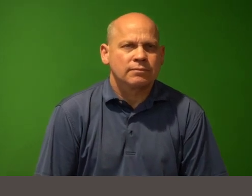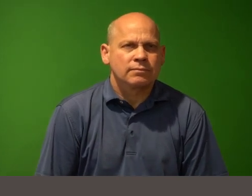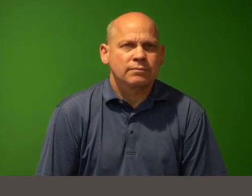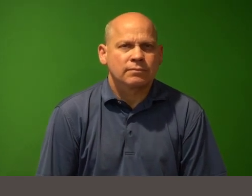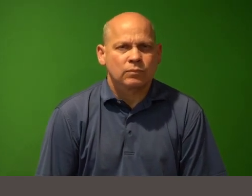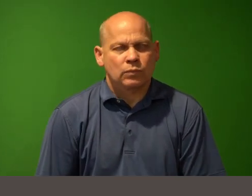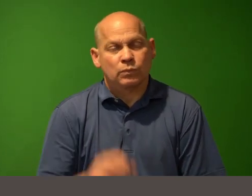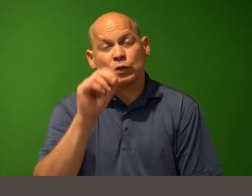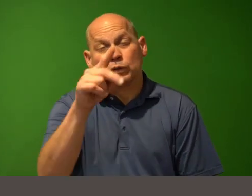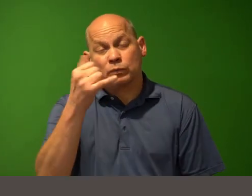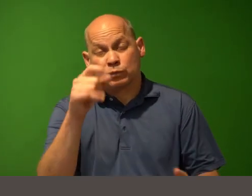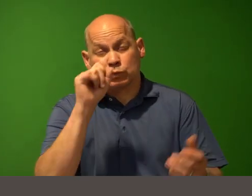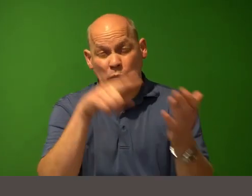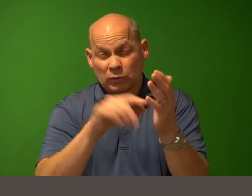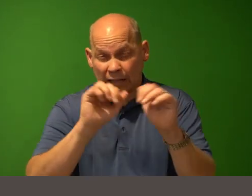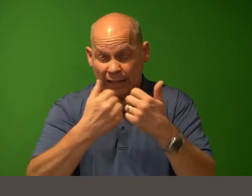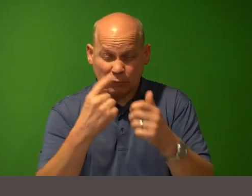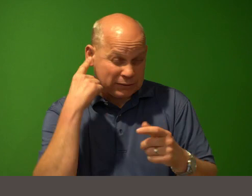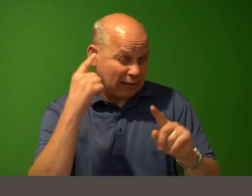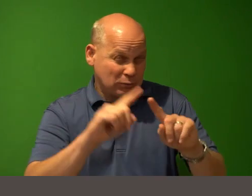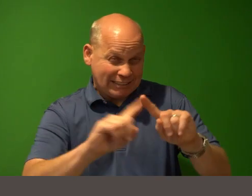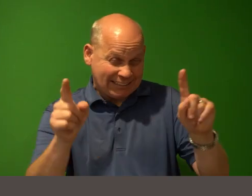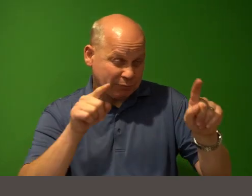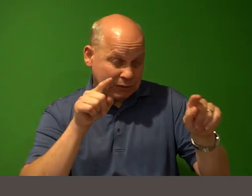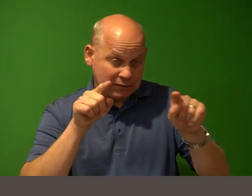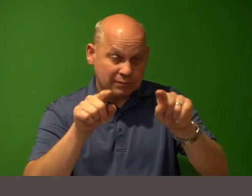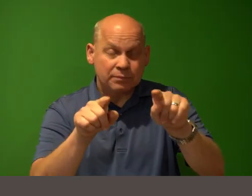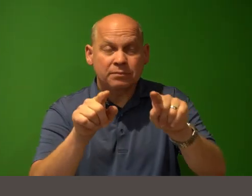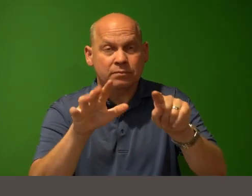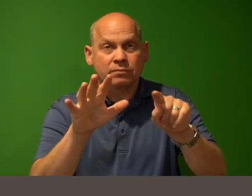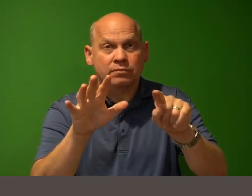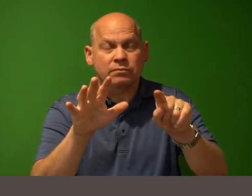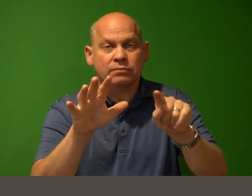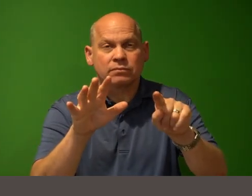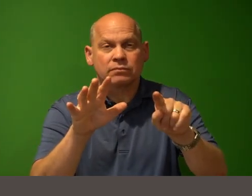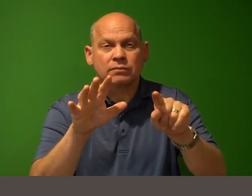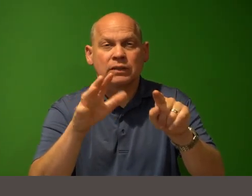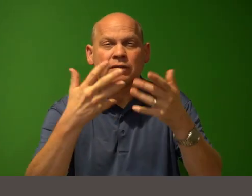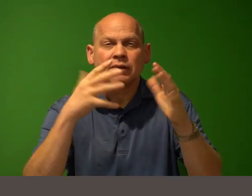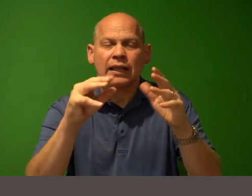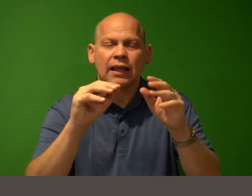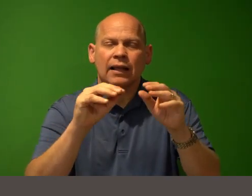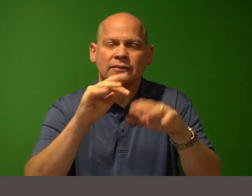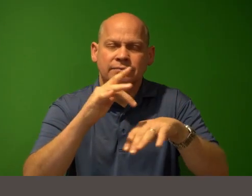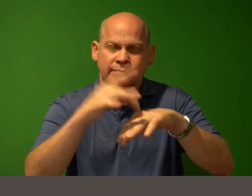Okay, notice how they sounded differently. Now, let's emulate that by throwing dice.